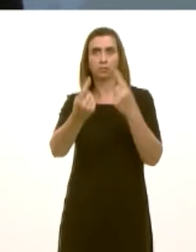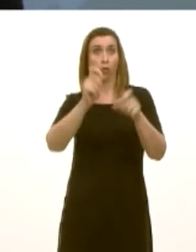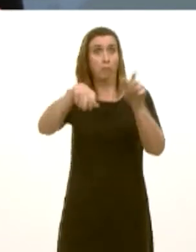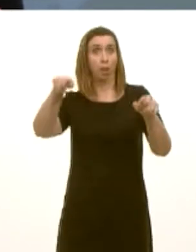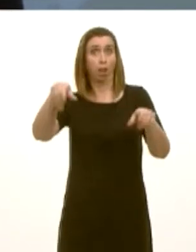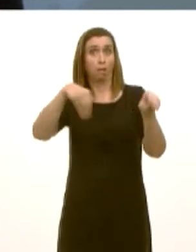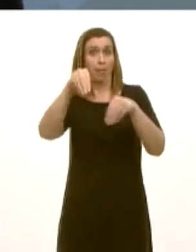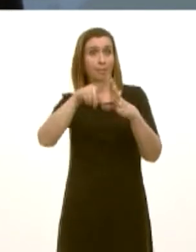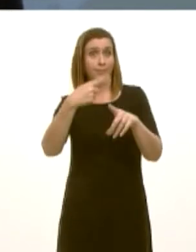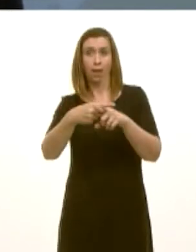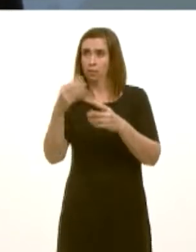It was due last year.